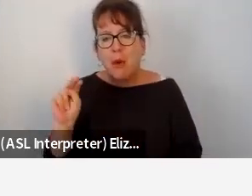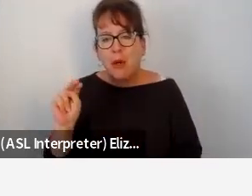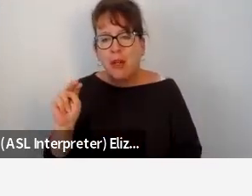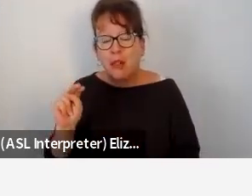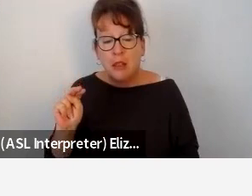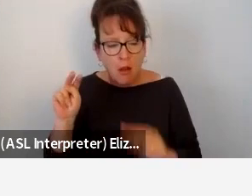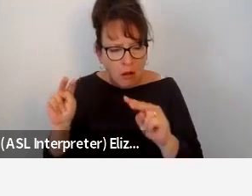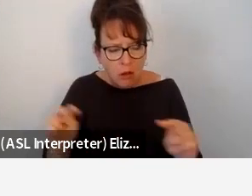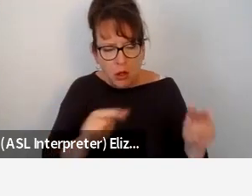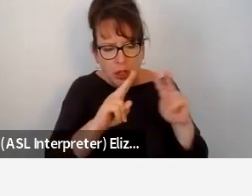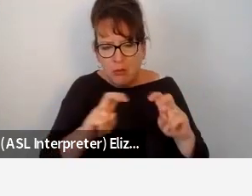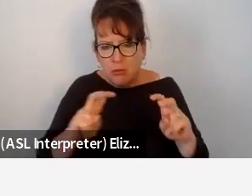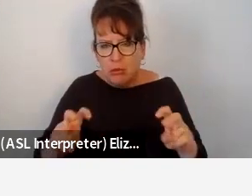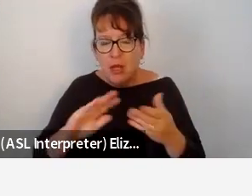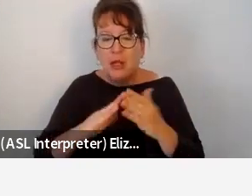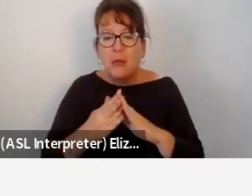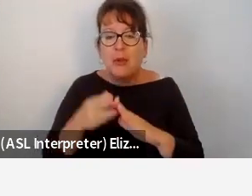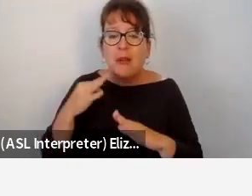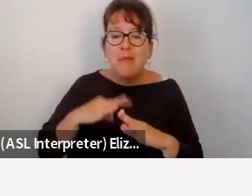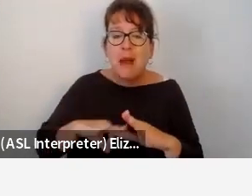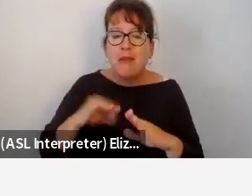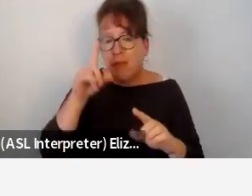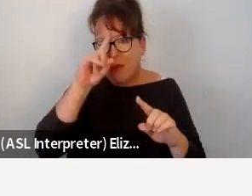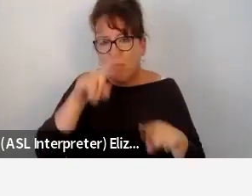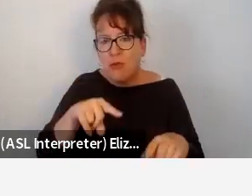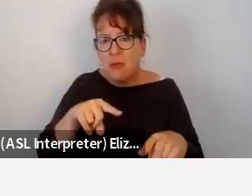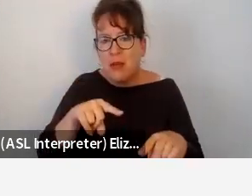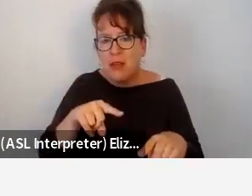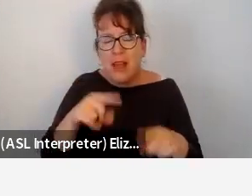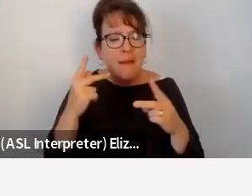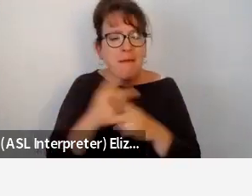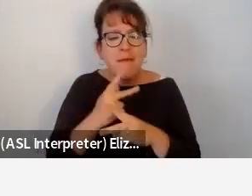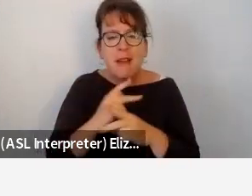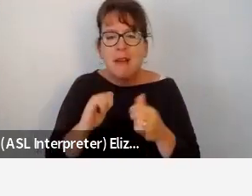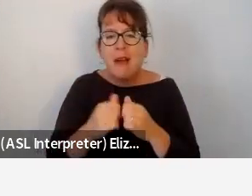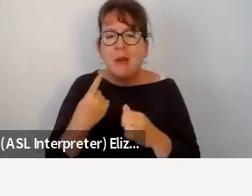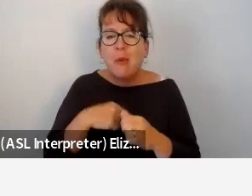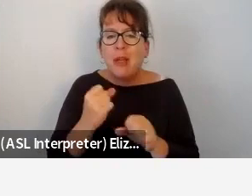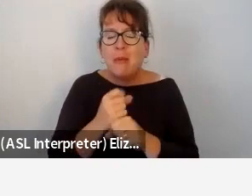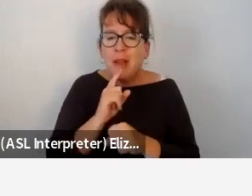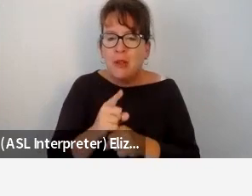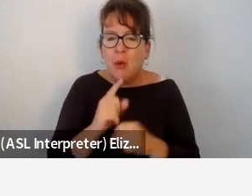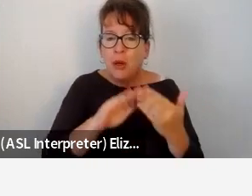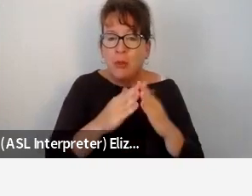to operate the program.